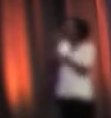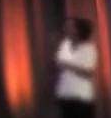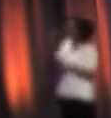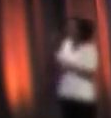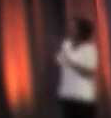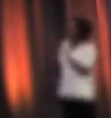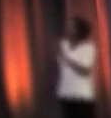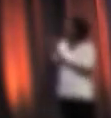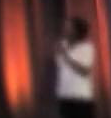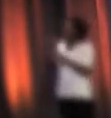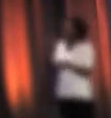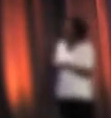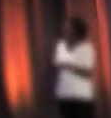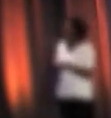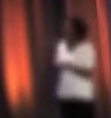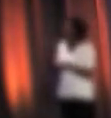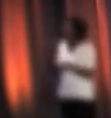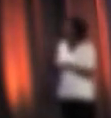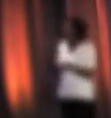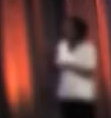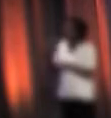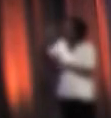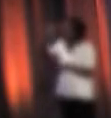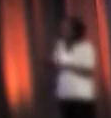museums such as Tyne and Wear museums were being